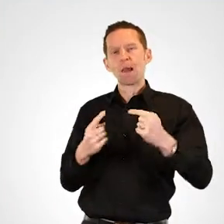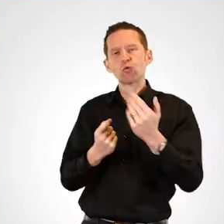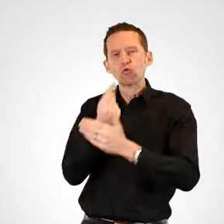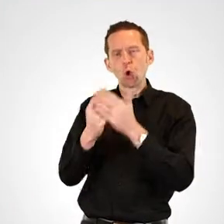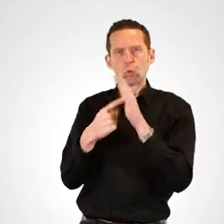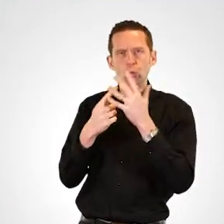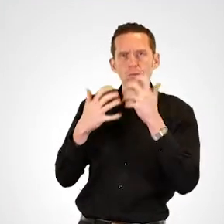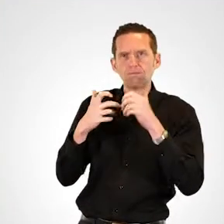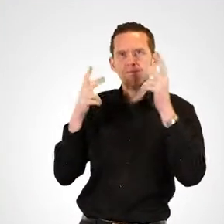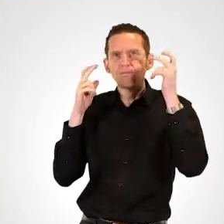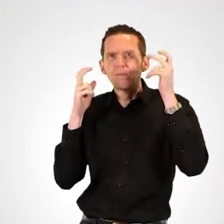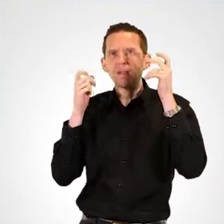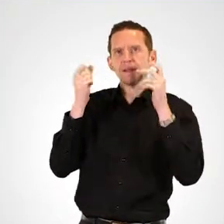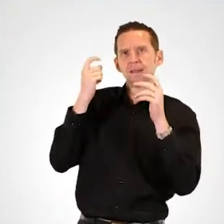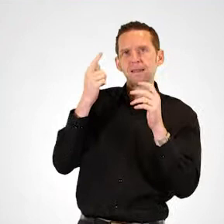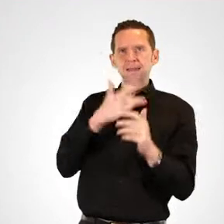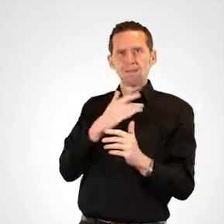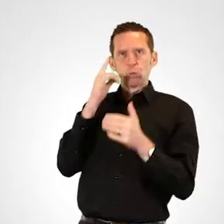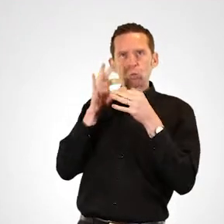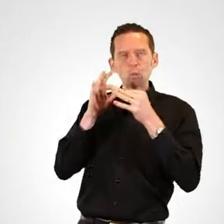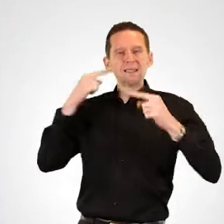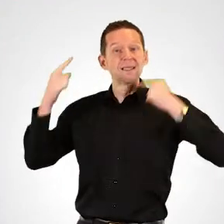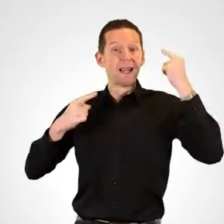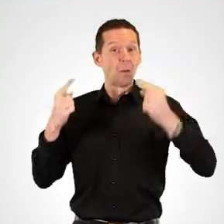with establishing some of that sensitivity to sounds.